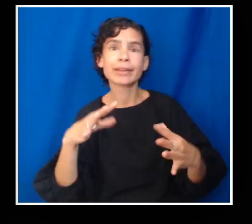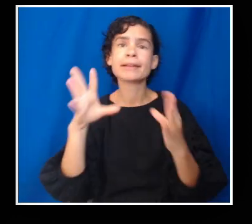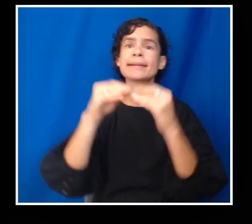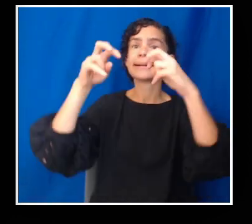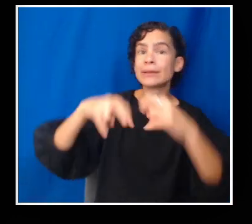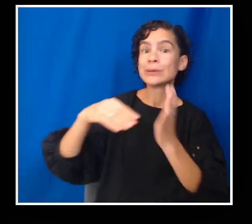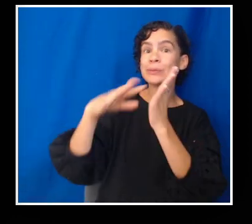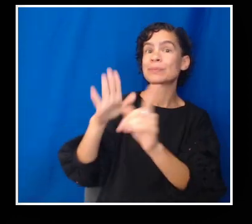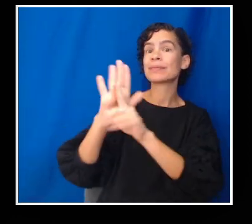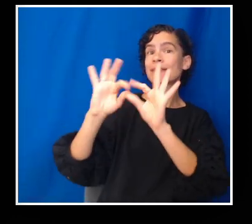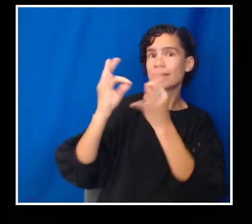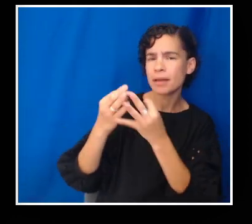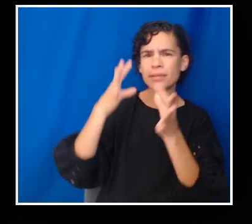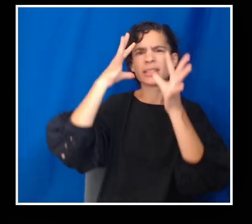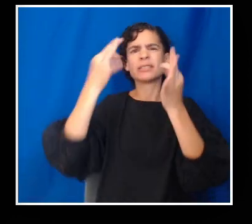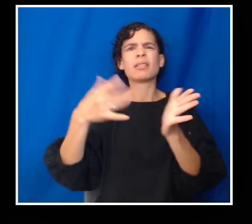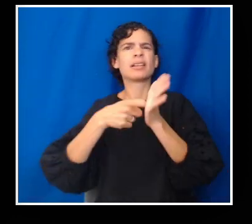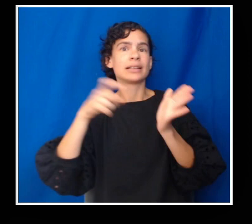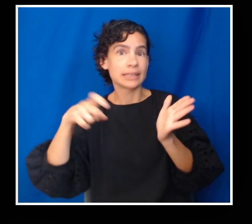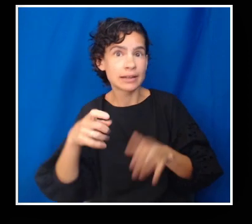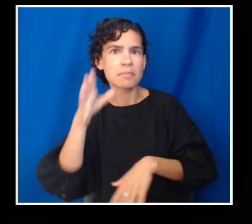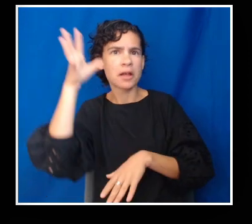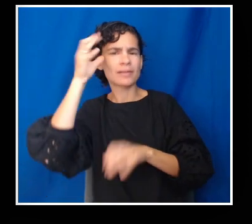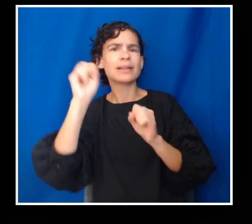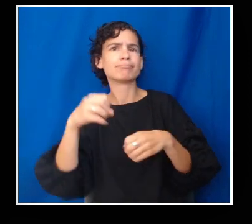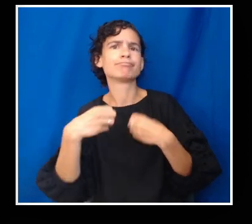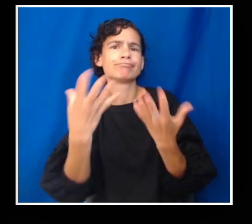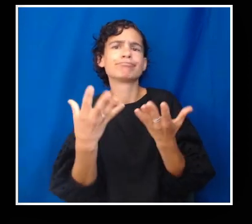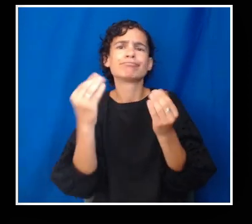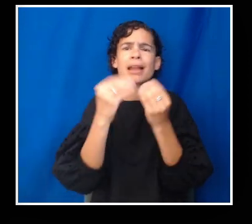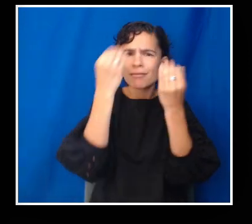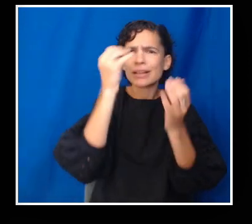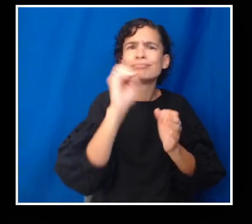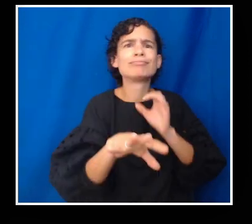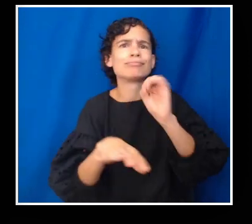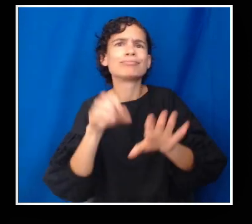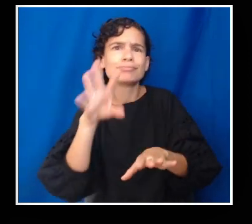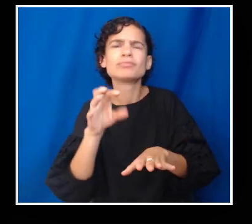to determine what’s needed. The parent can also provide additional information or request an independent evaluation